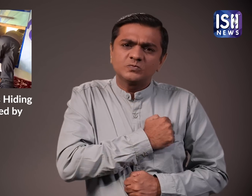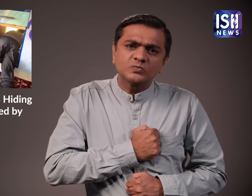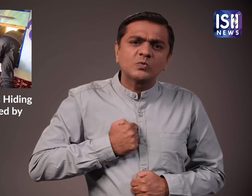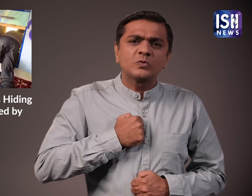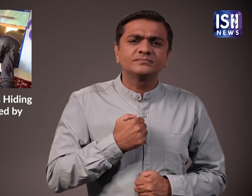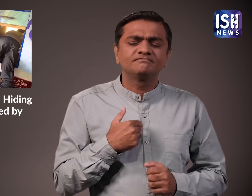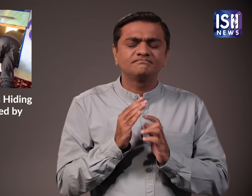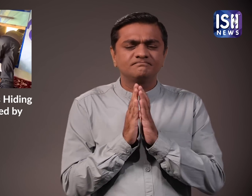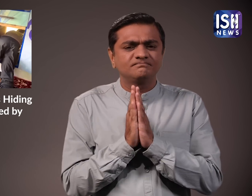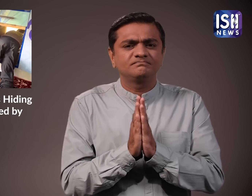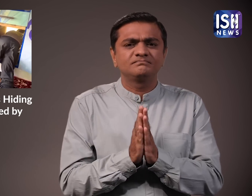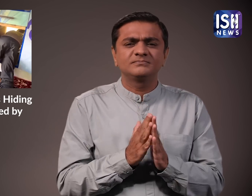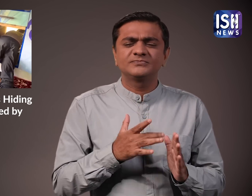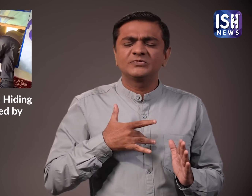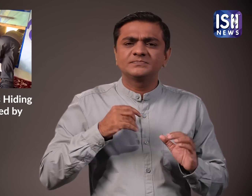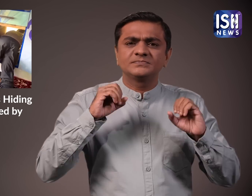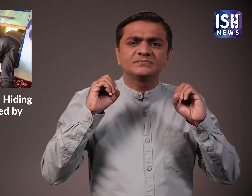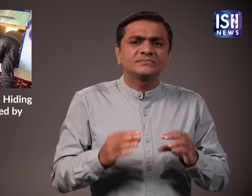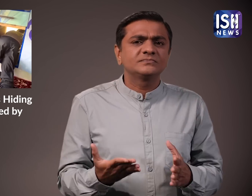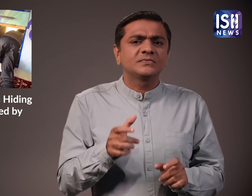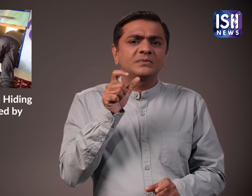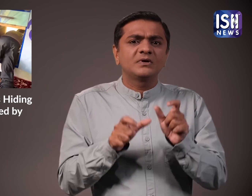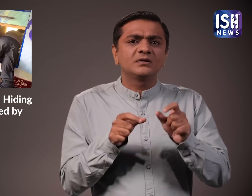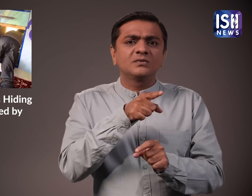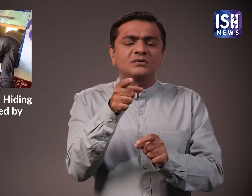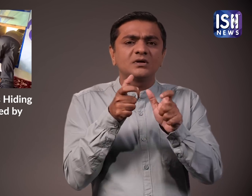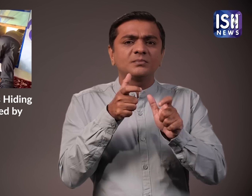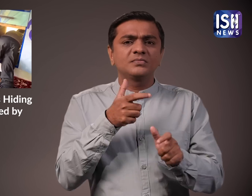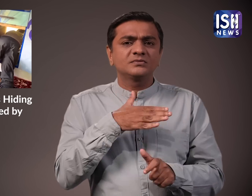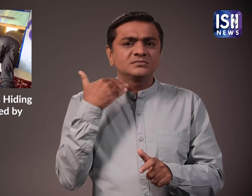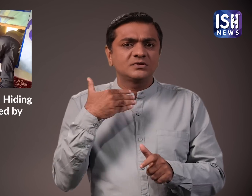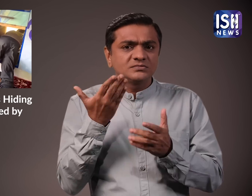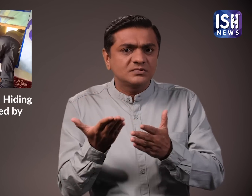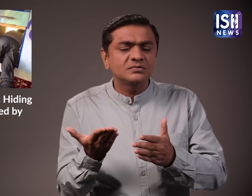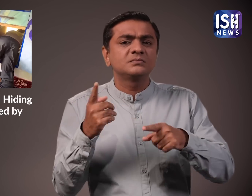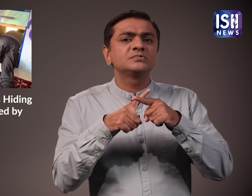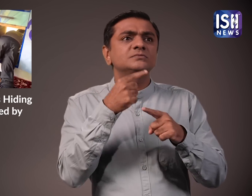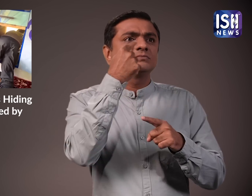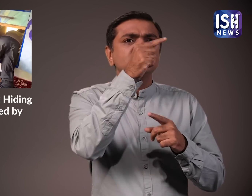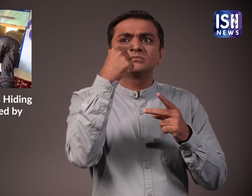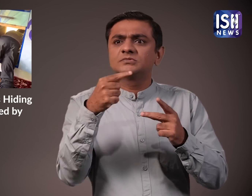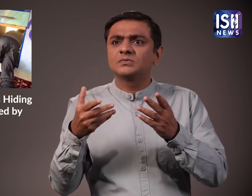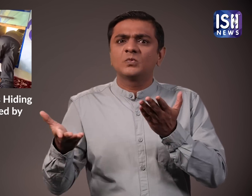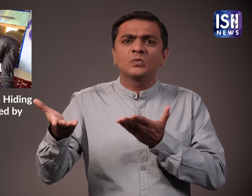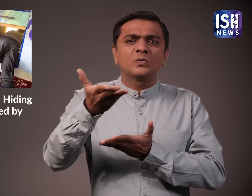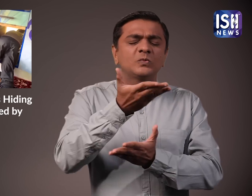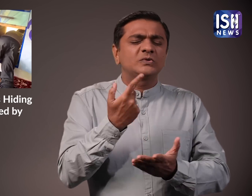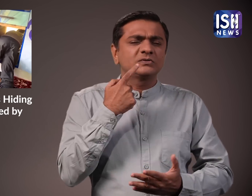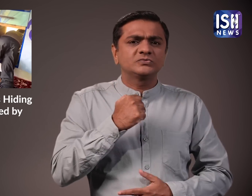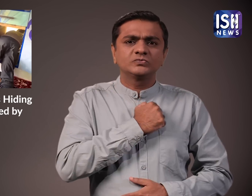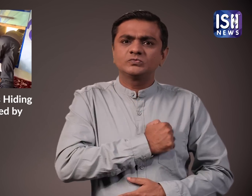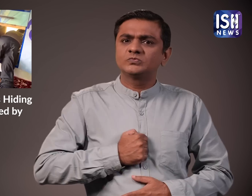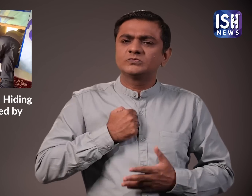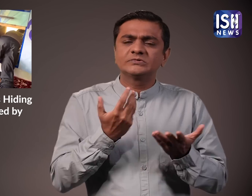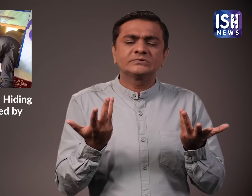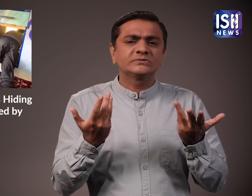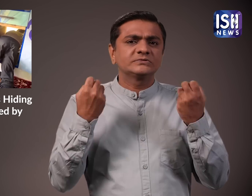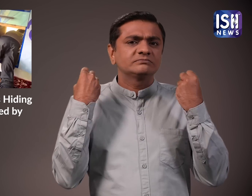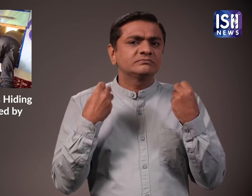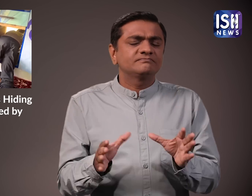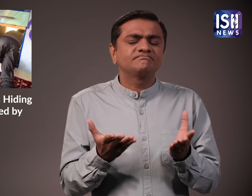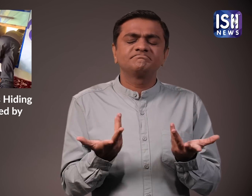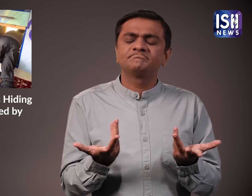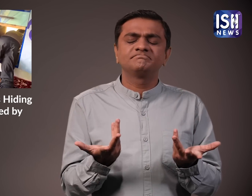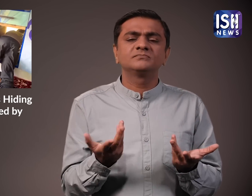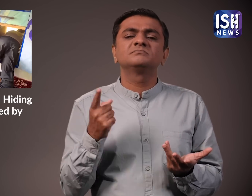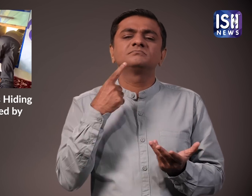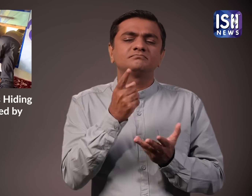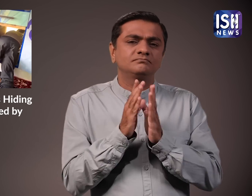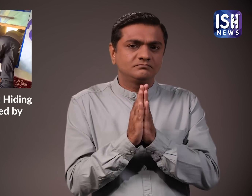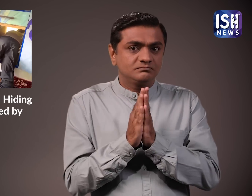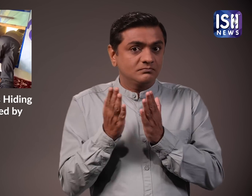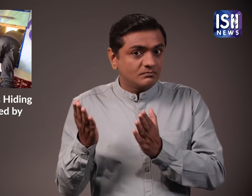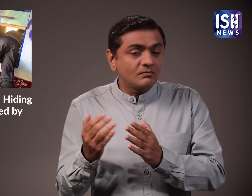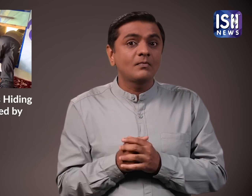condemned the terrorist attacks and offered condolences to the families of the martyred.